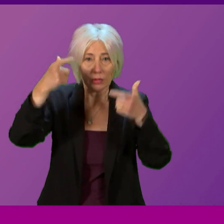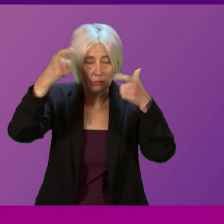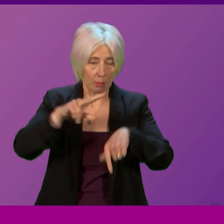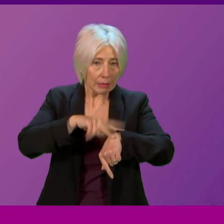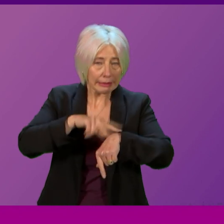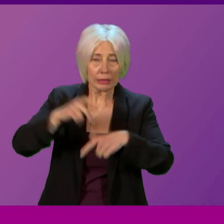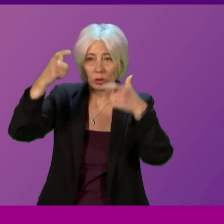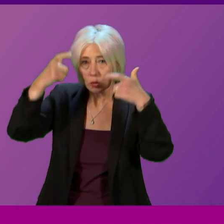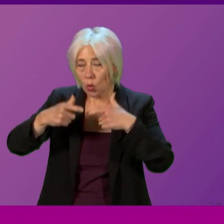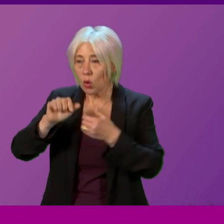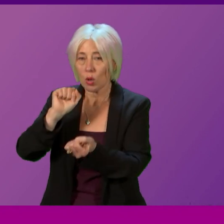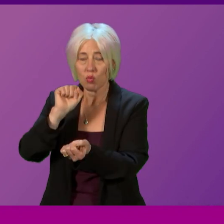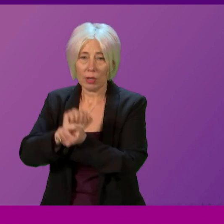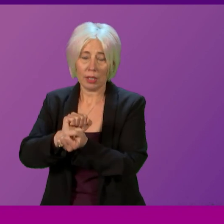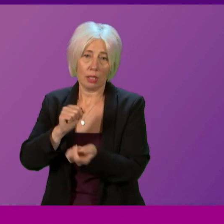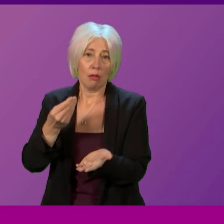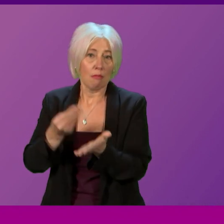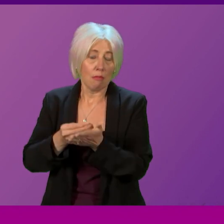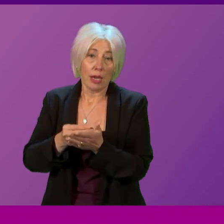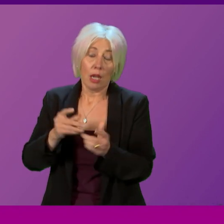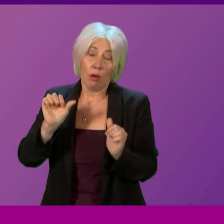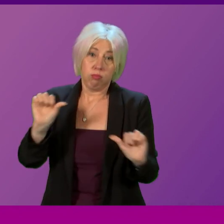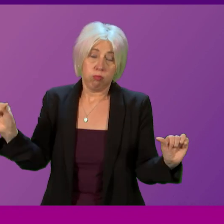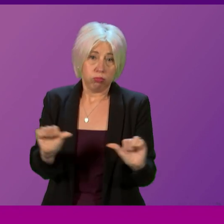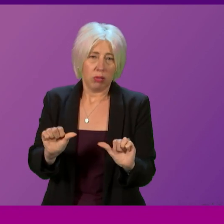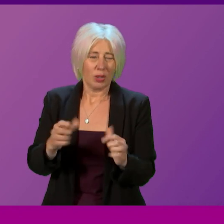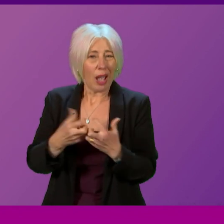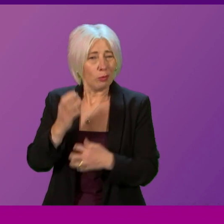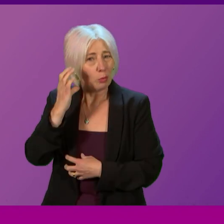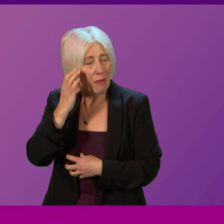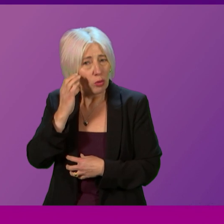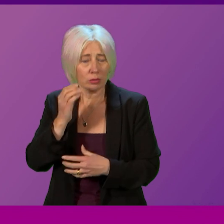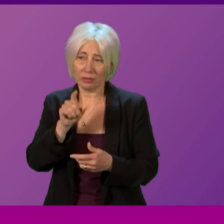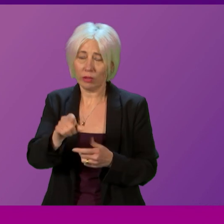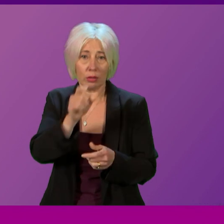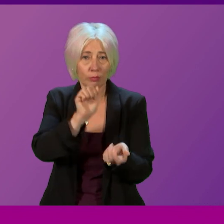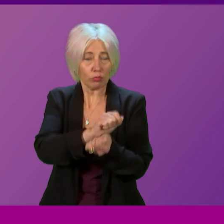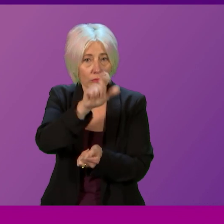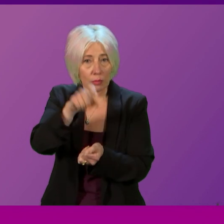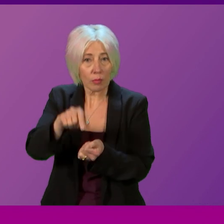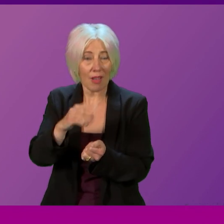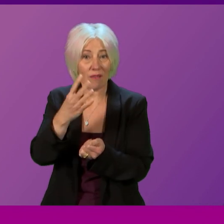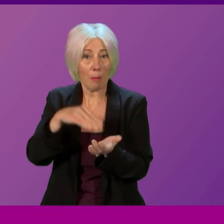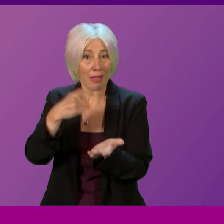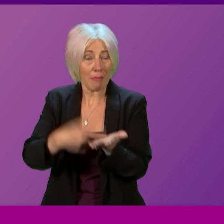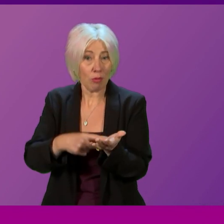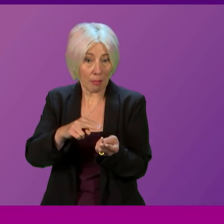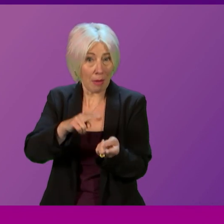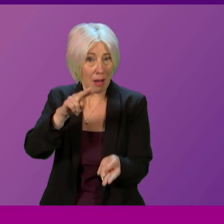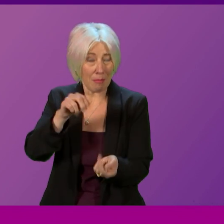We get that money is tight, so how on earth can mobile phones for prisoners at a cost of £4 million and rising be a priority?